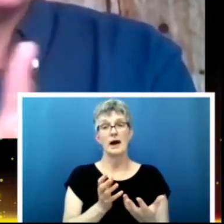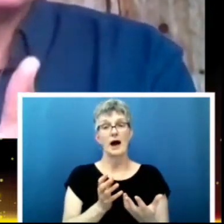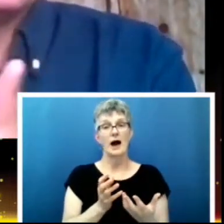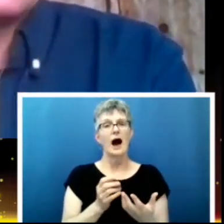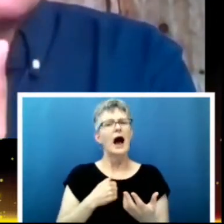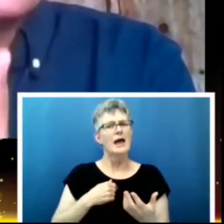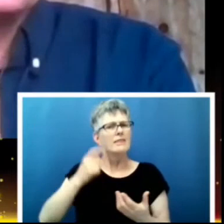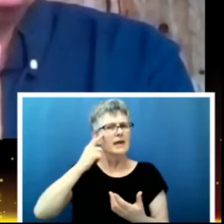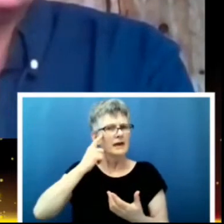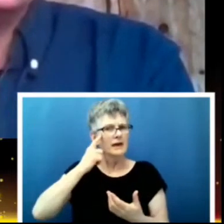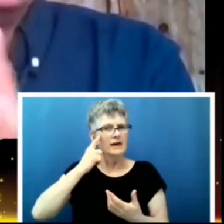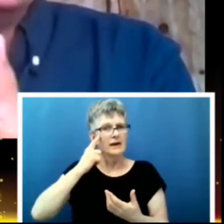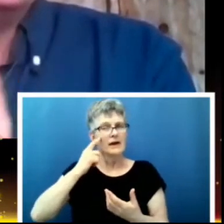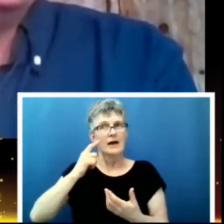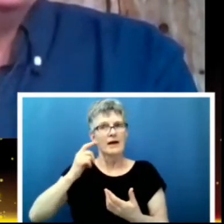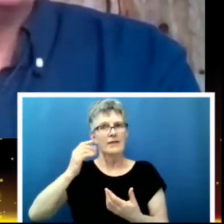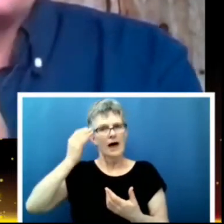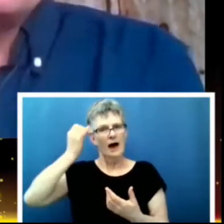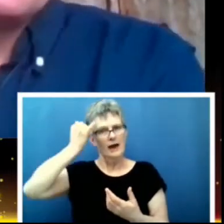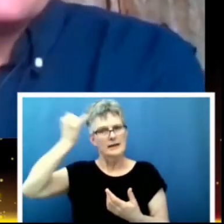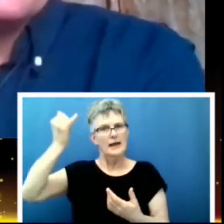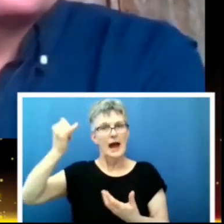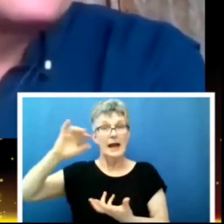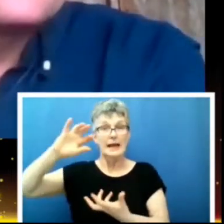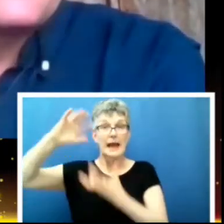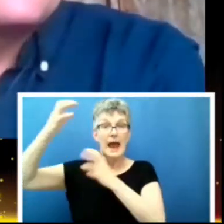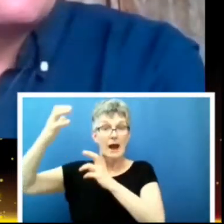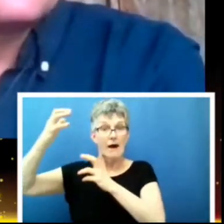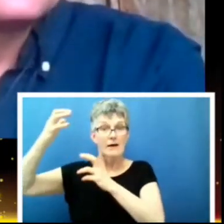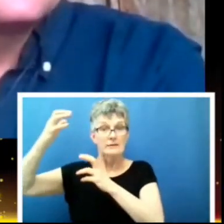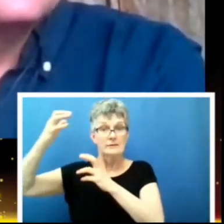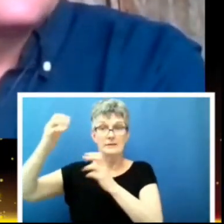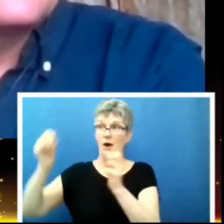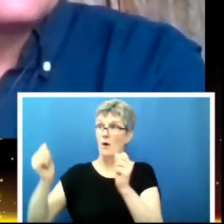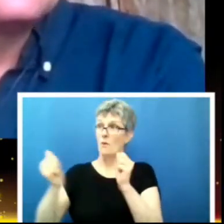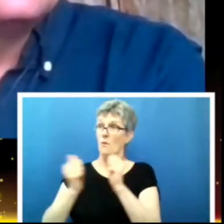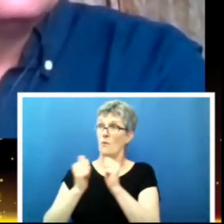to kind of see that you're not destroying the chaos in that.